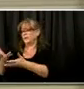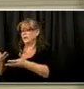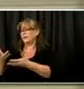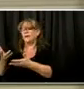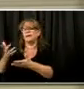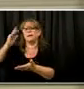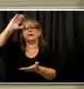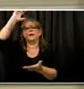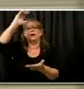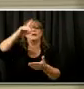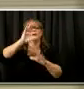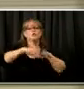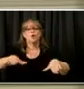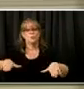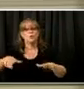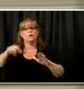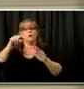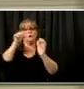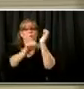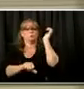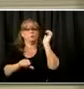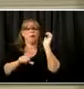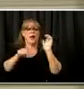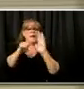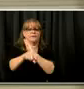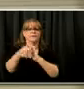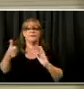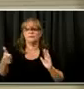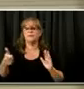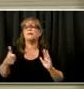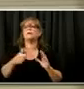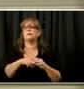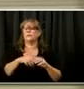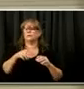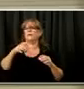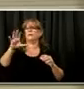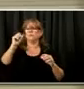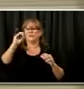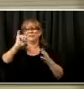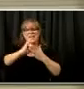and the impact of losing any of these years as highlighted by governor polis can be devastating